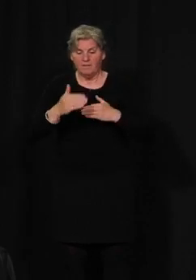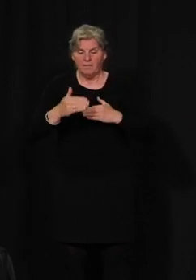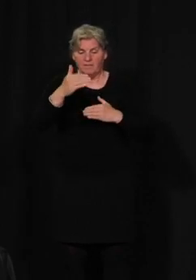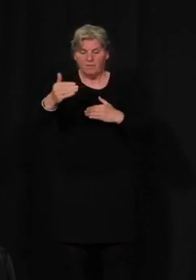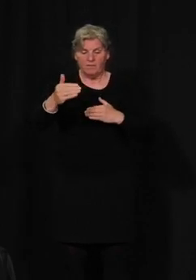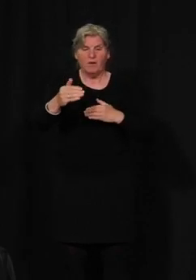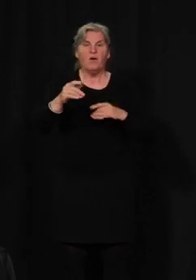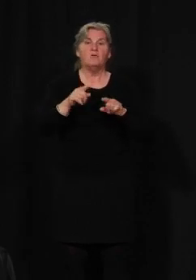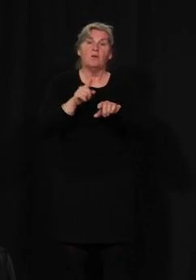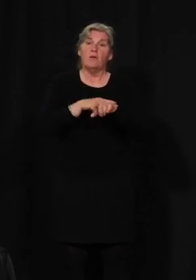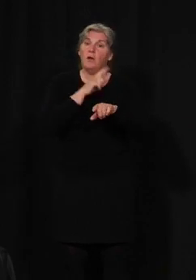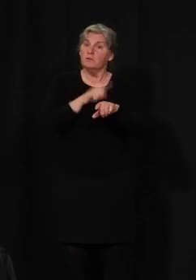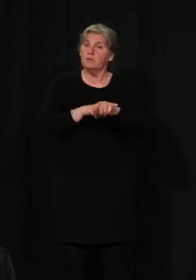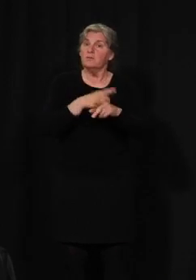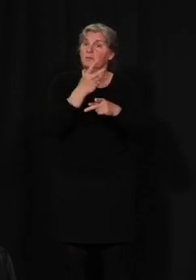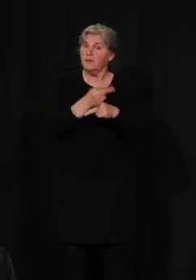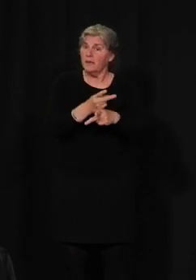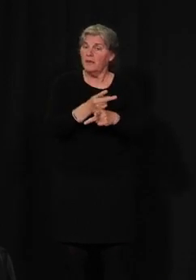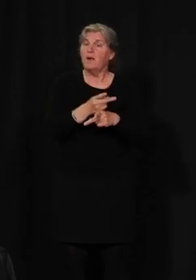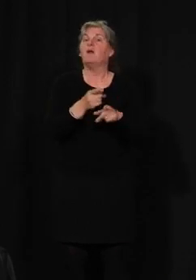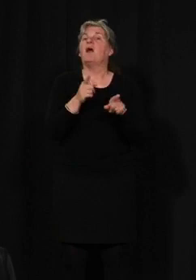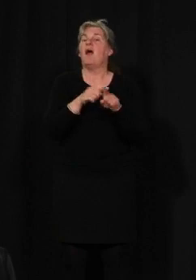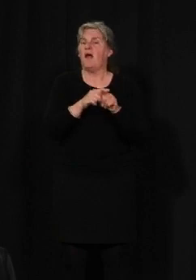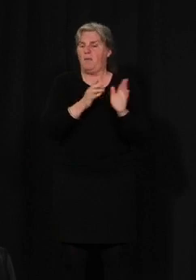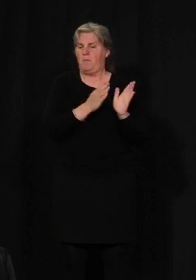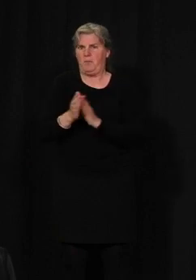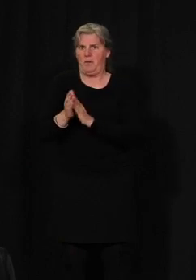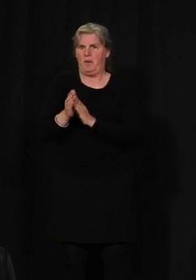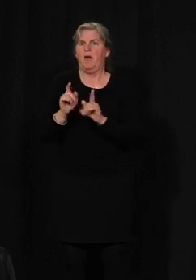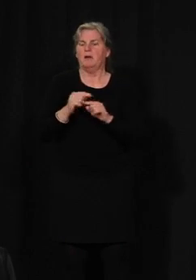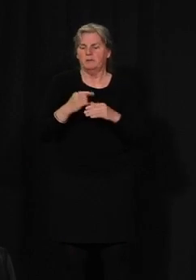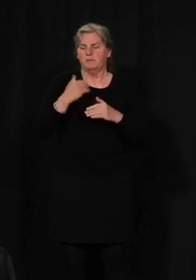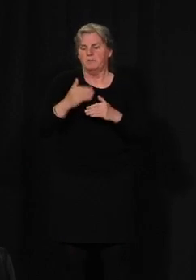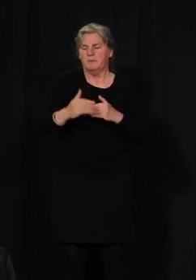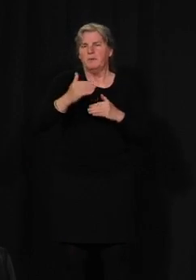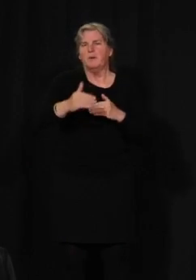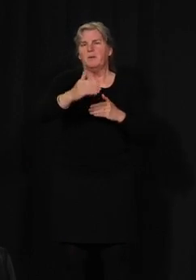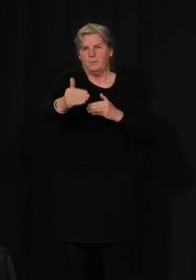staged return to visiting within the facility and will move throh the phases as the situation